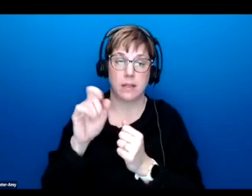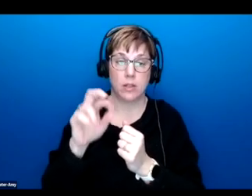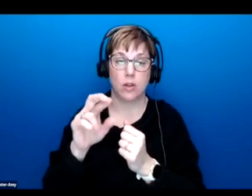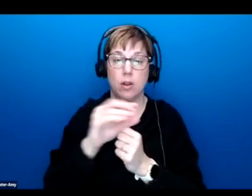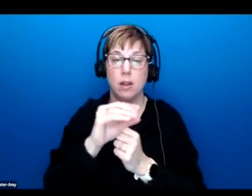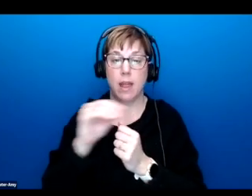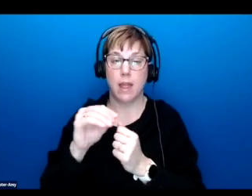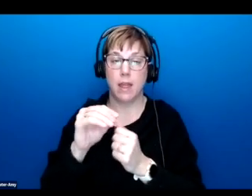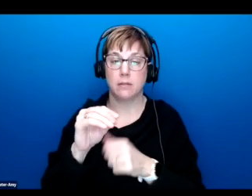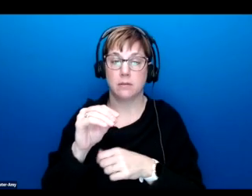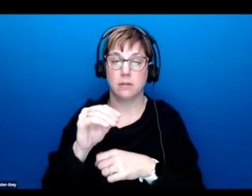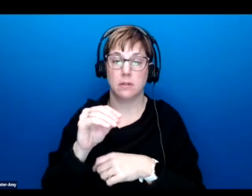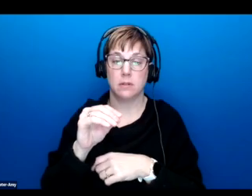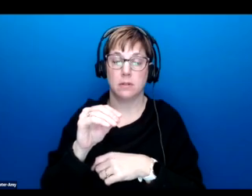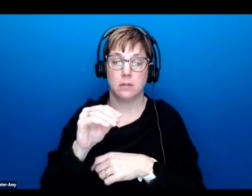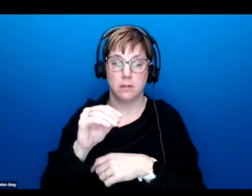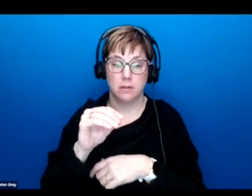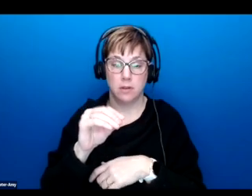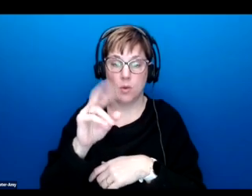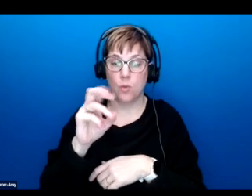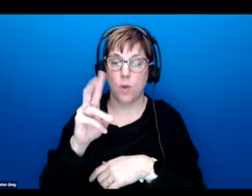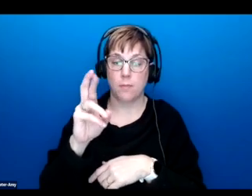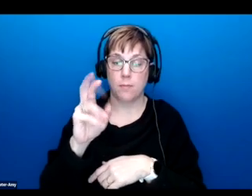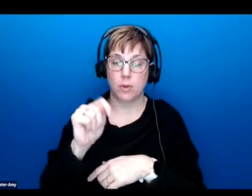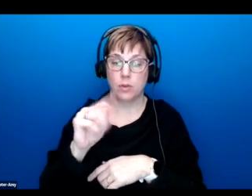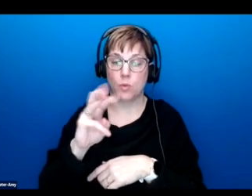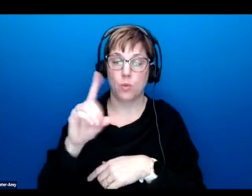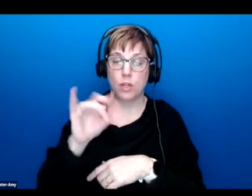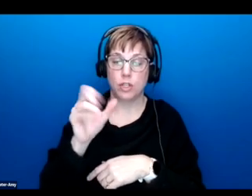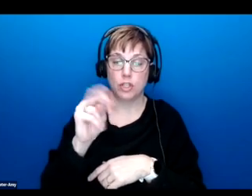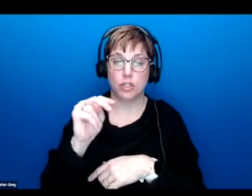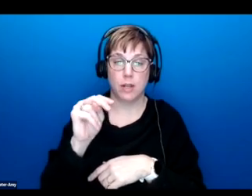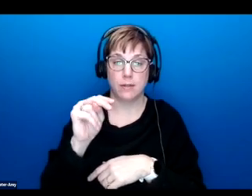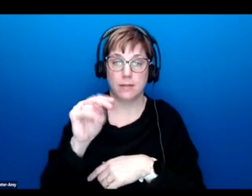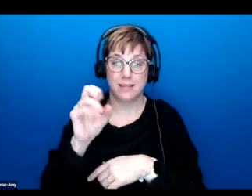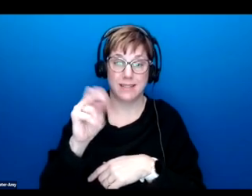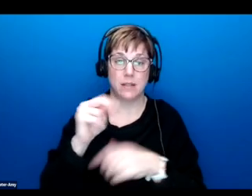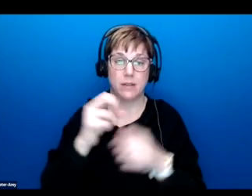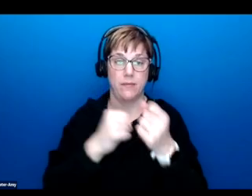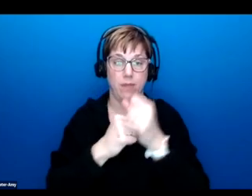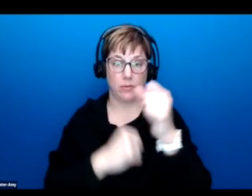We are so excited to convene a diverse group today of advocates,